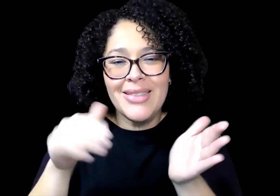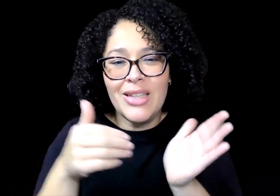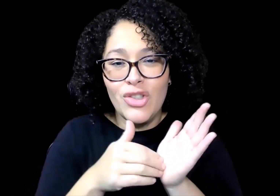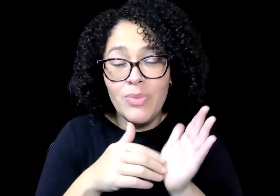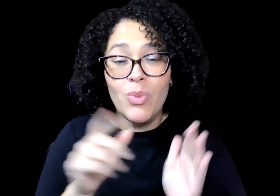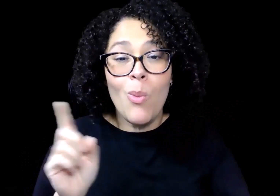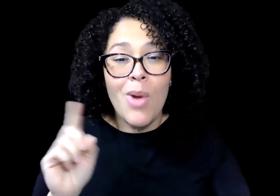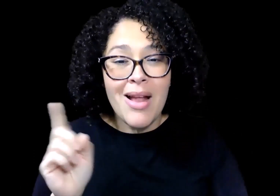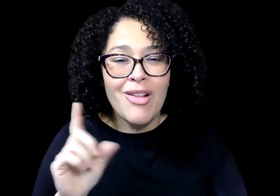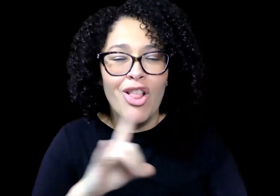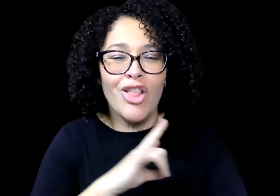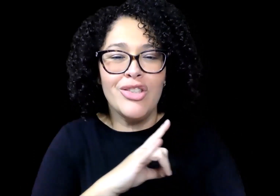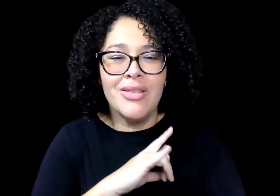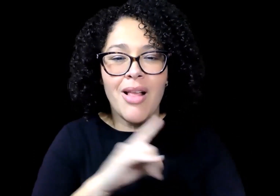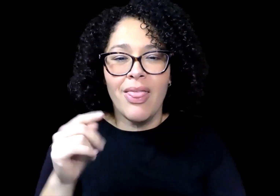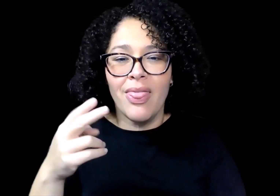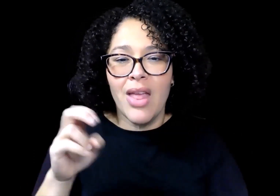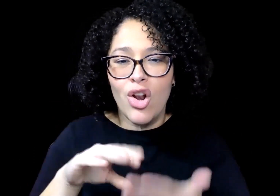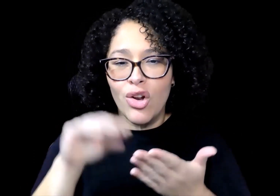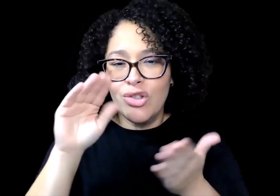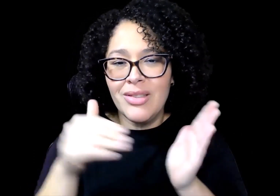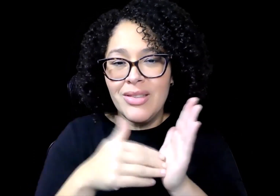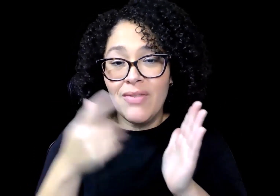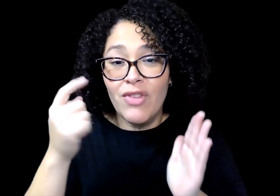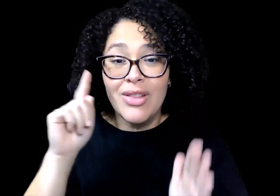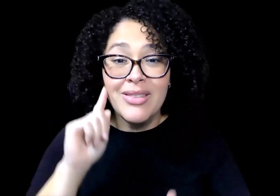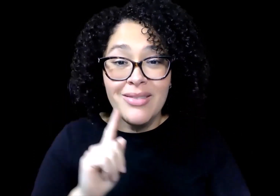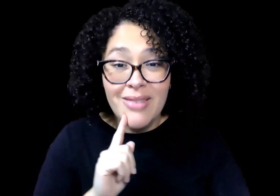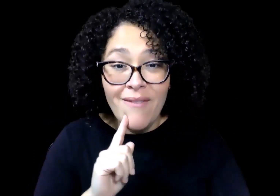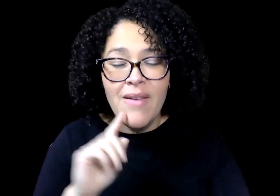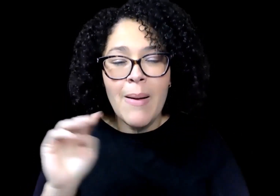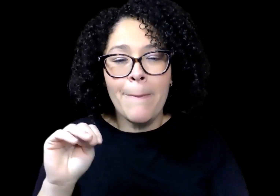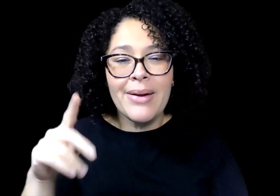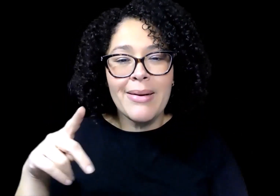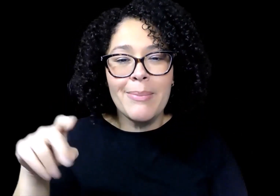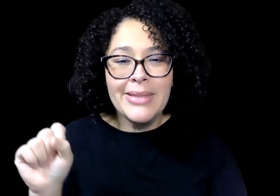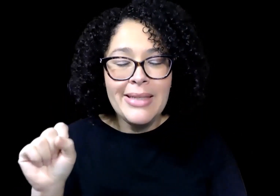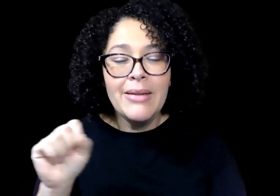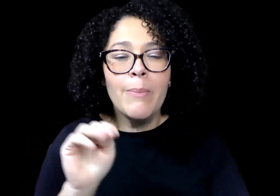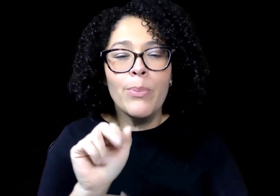the Early Childhood Center and that's at the Learning Center for the Deaf